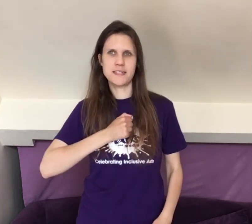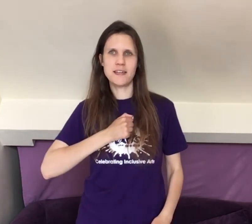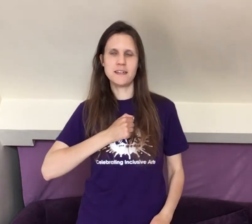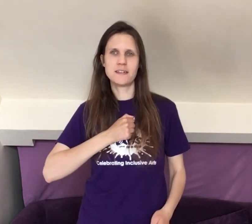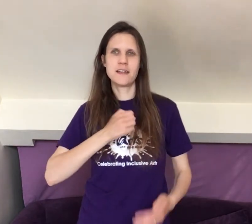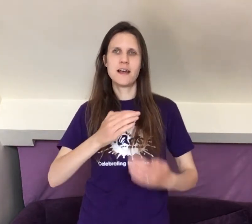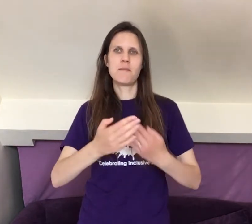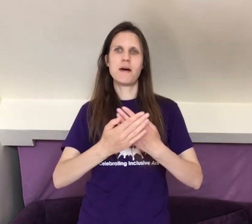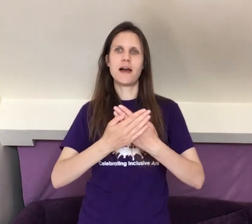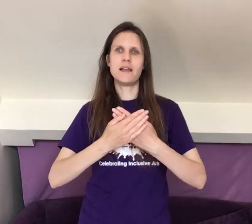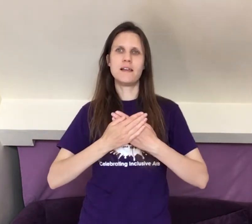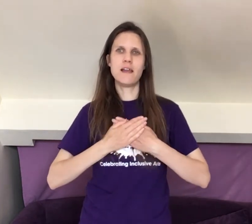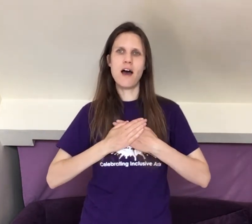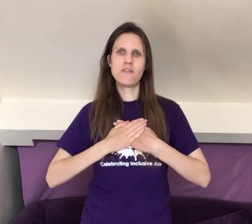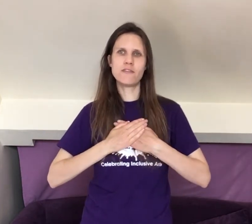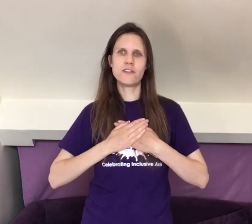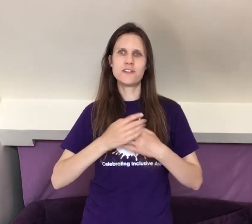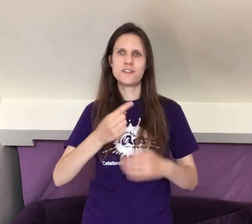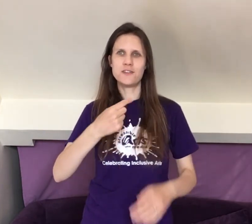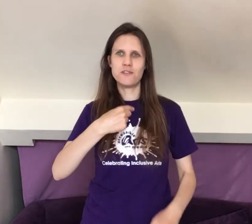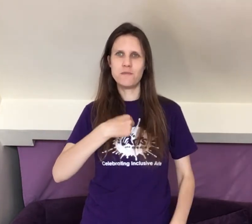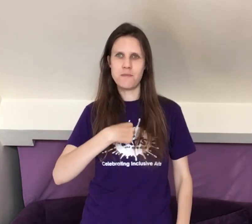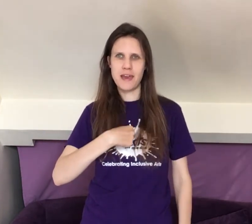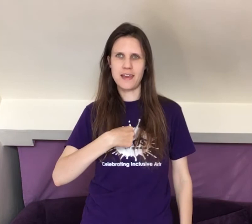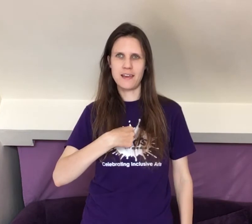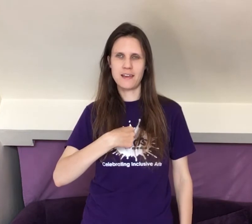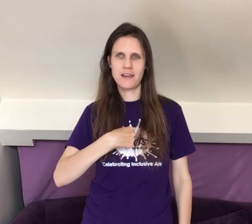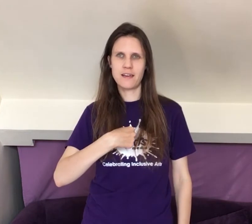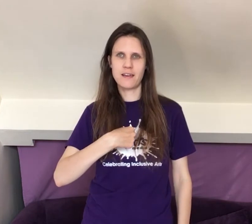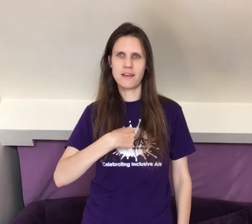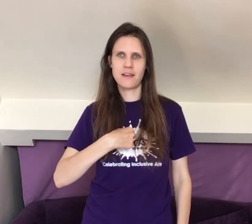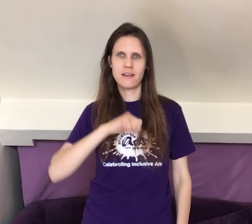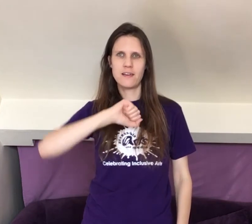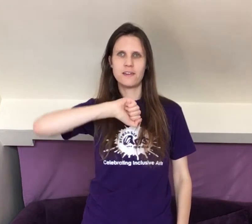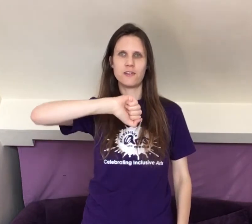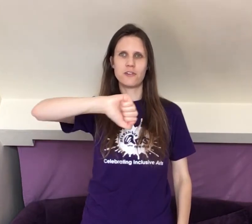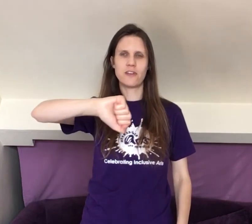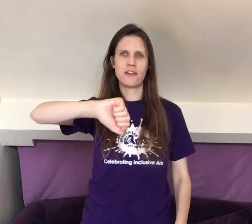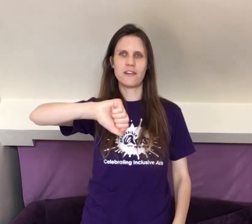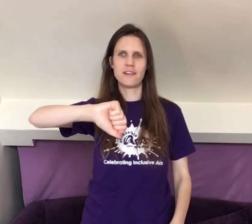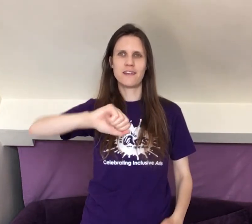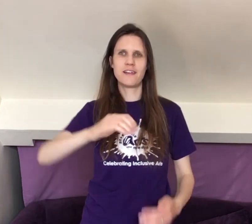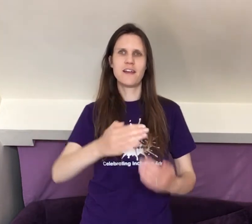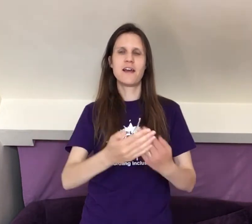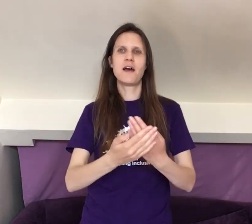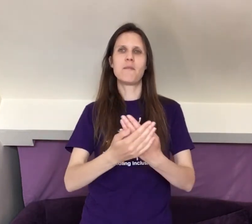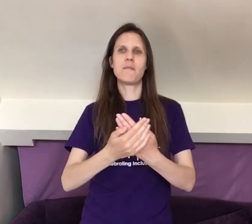My turn. My love to me. Your turn.